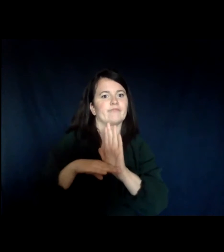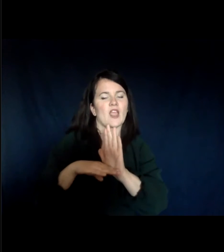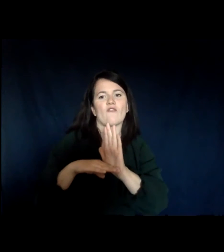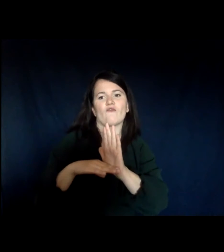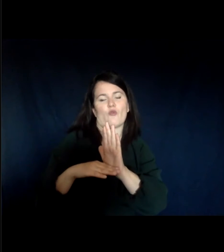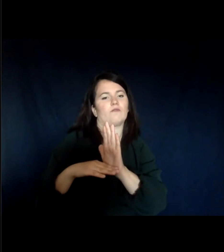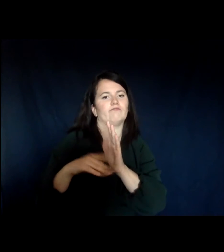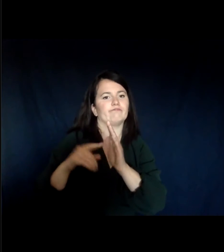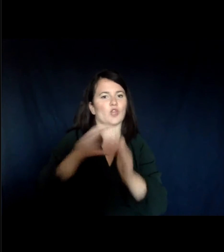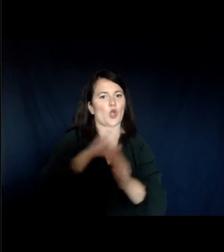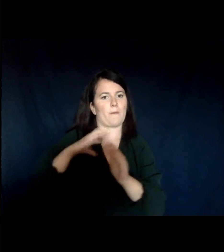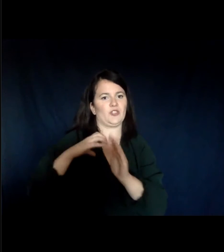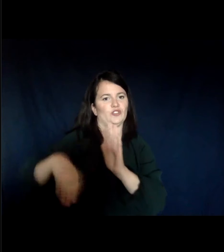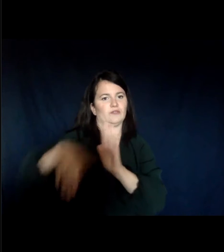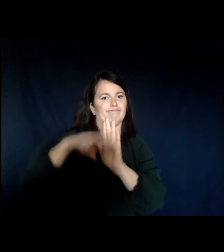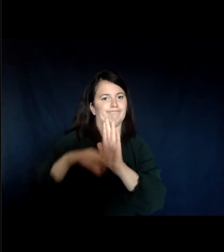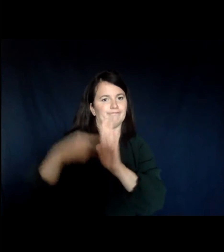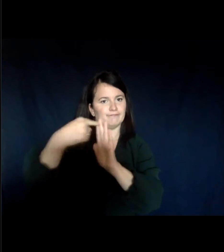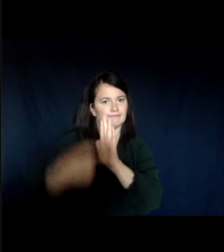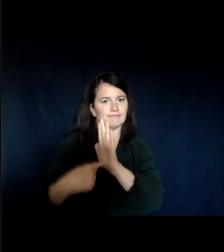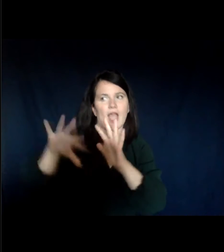The first one is about the new commitment